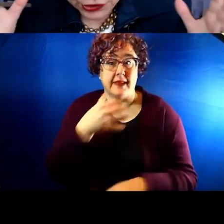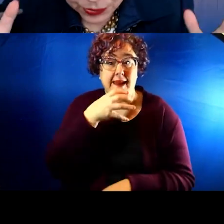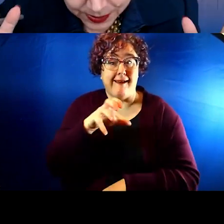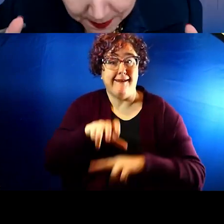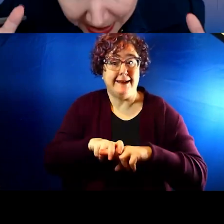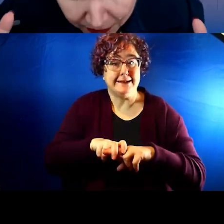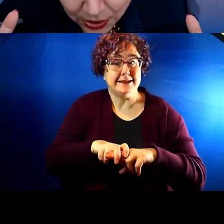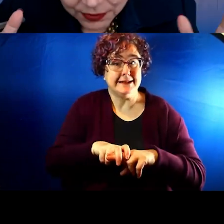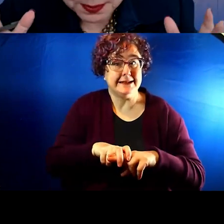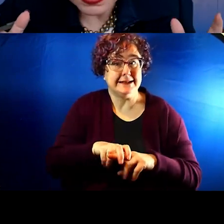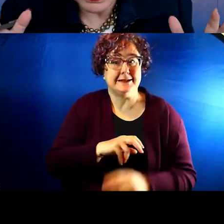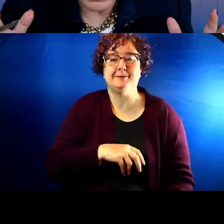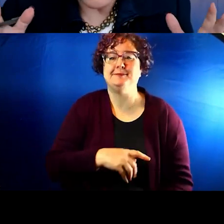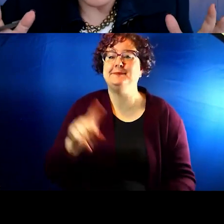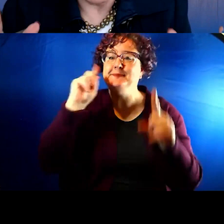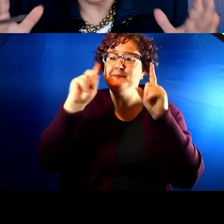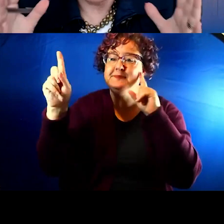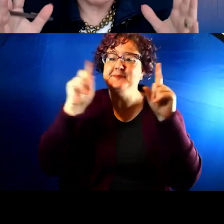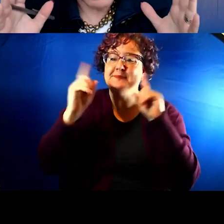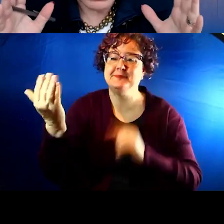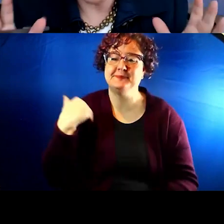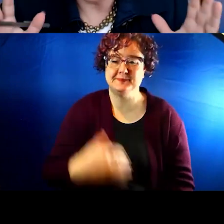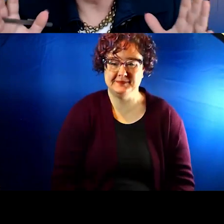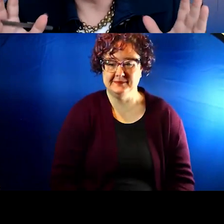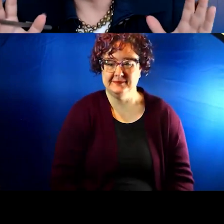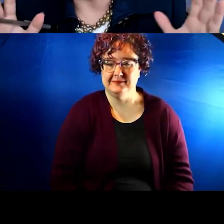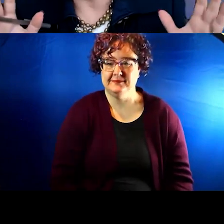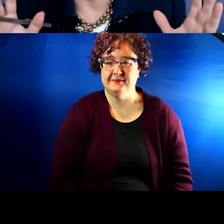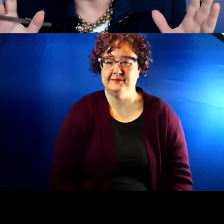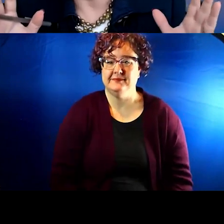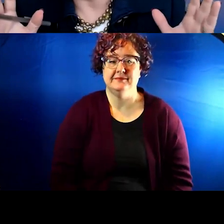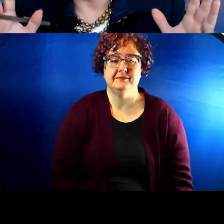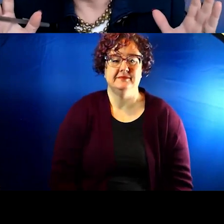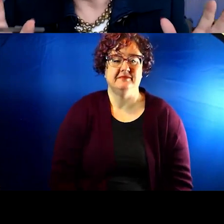AS YOU MAY HAVE HEARD FROM ME IN THE PAST, THAT IS THE ONE THING I NEVER WANT TO DO IS THE HOT SEAT.